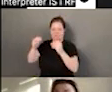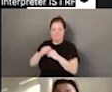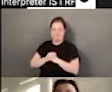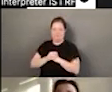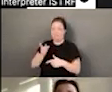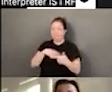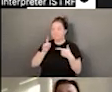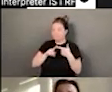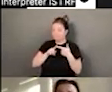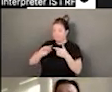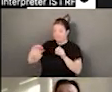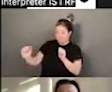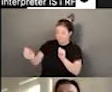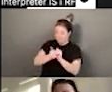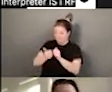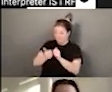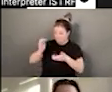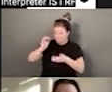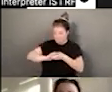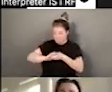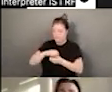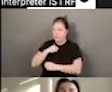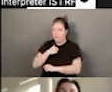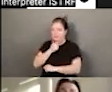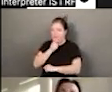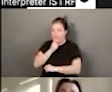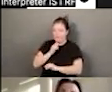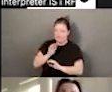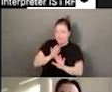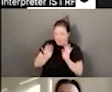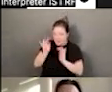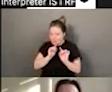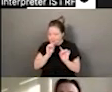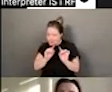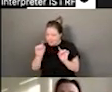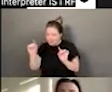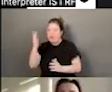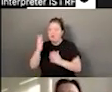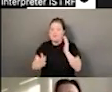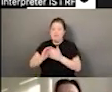We only want to work with either friends or people we know from before or partners that we deem like very serious